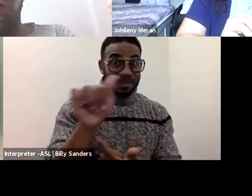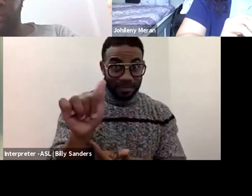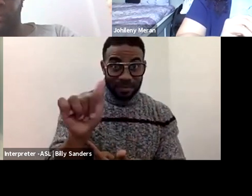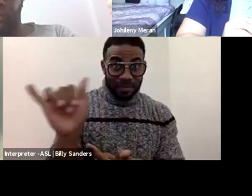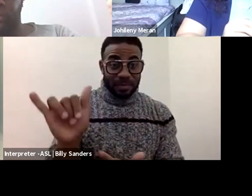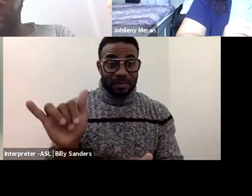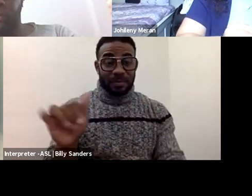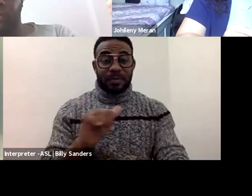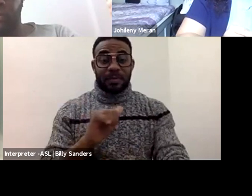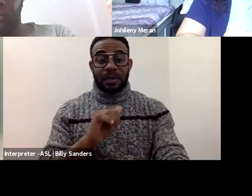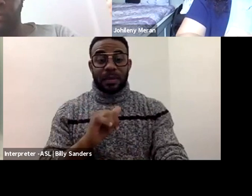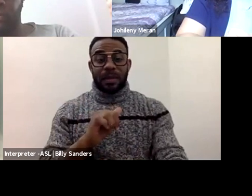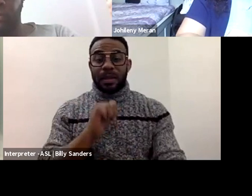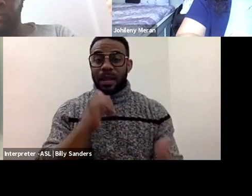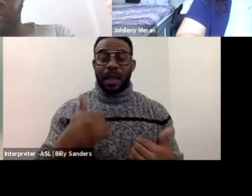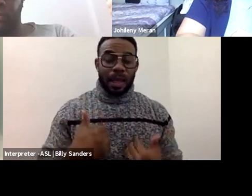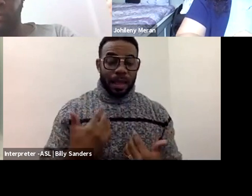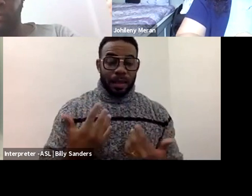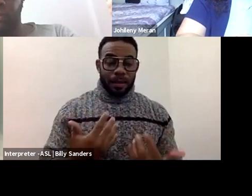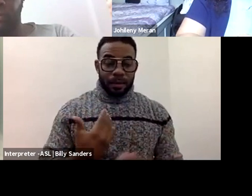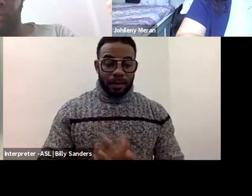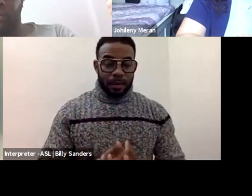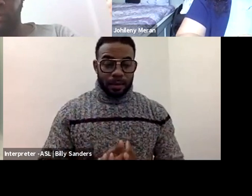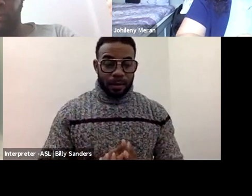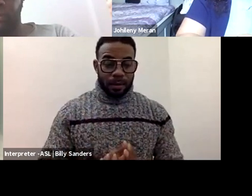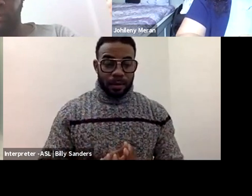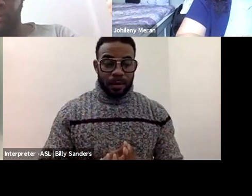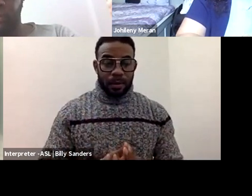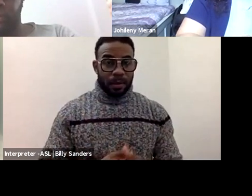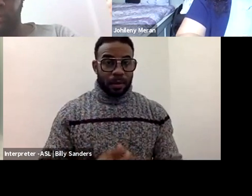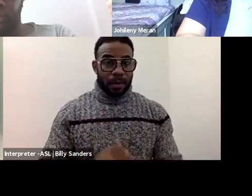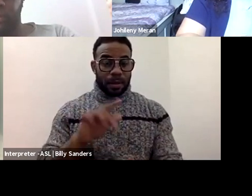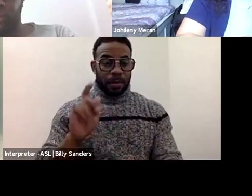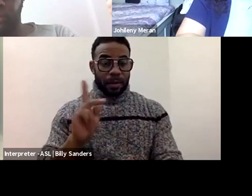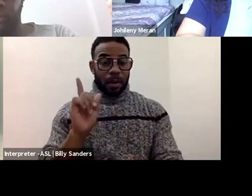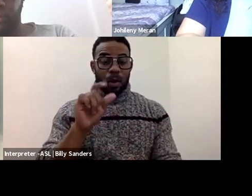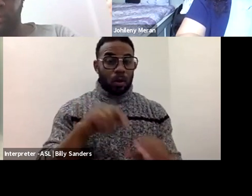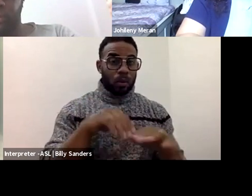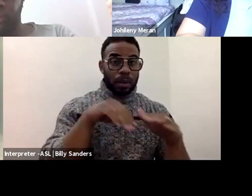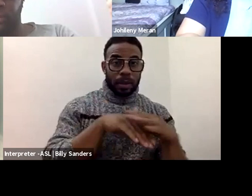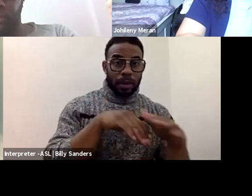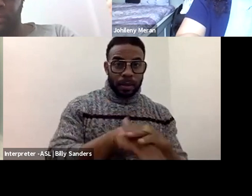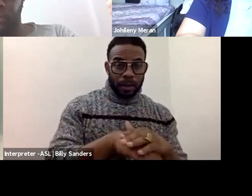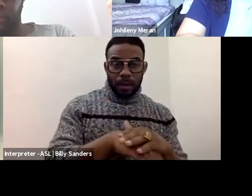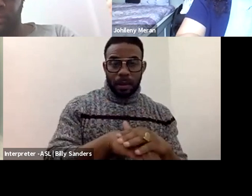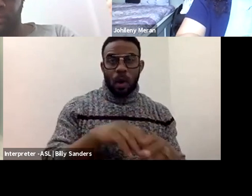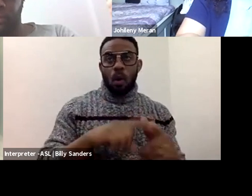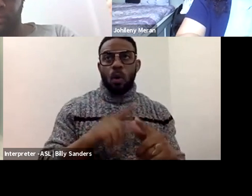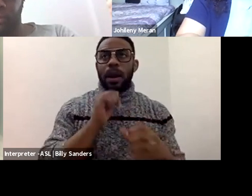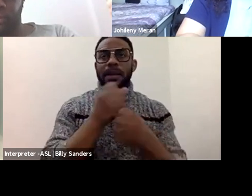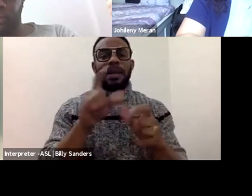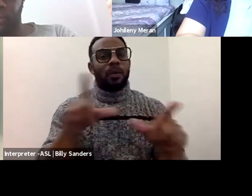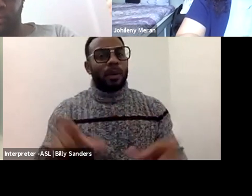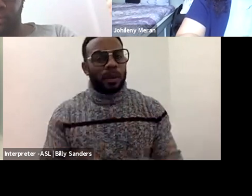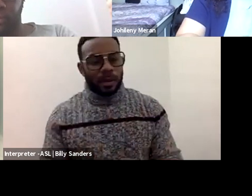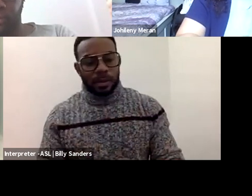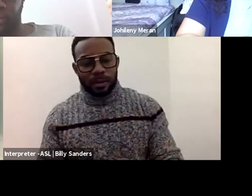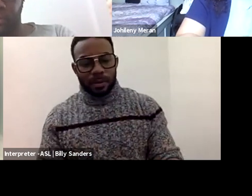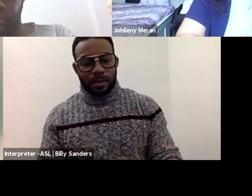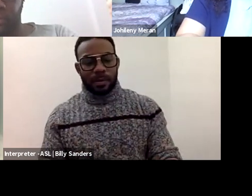like not having disabled people go to like and inaccessible or unsafe locations really